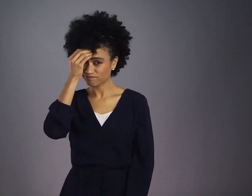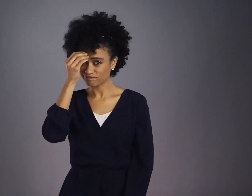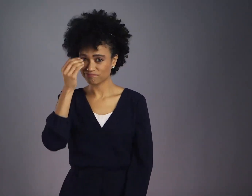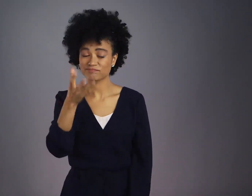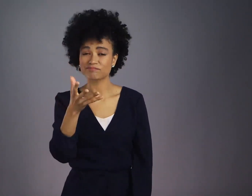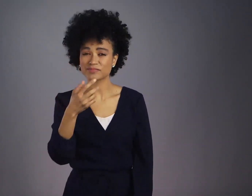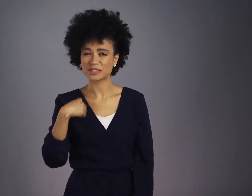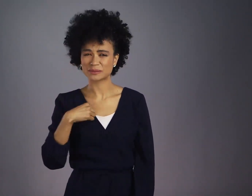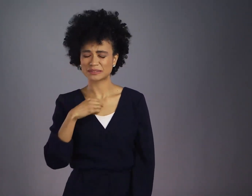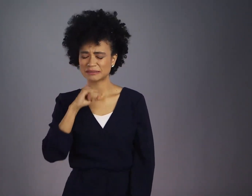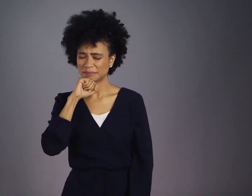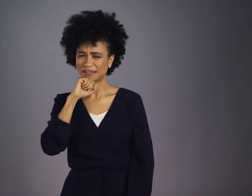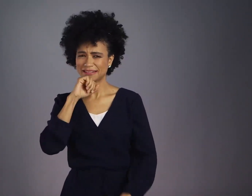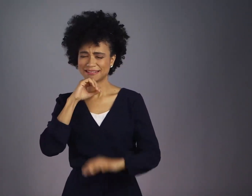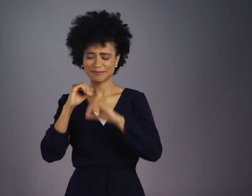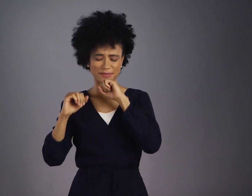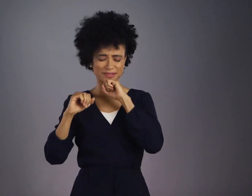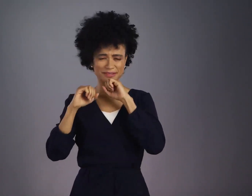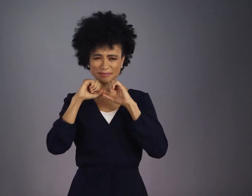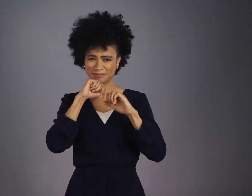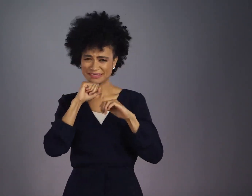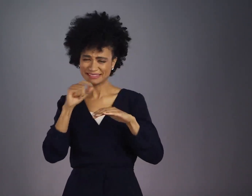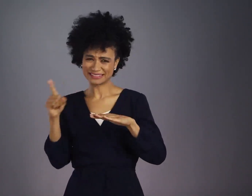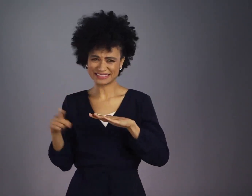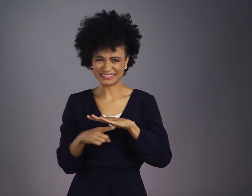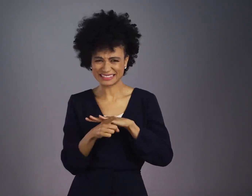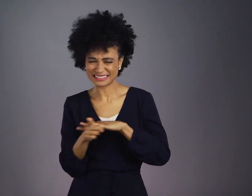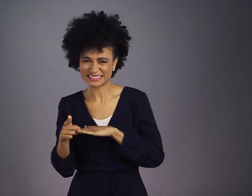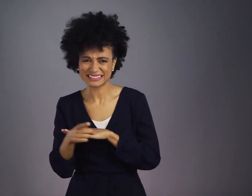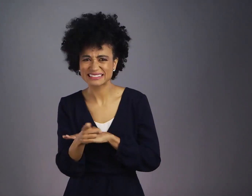We have traveled a rocky road, there is no mistake about that.